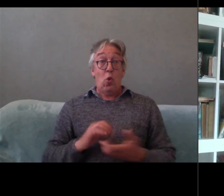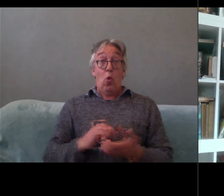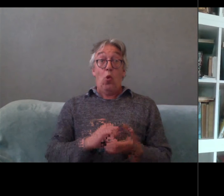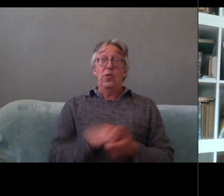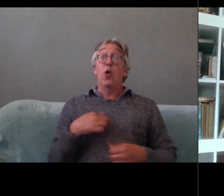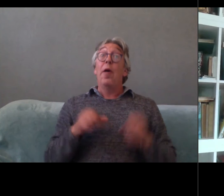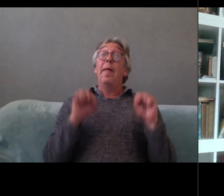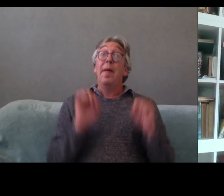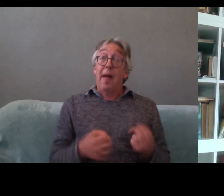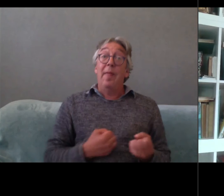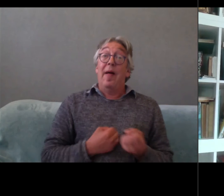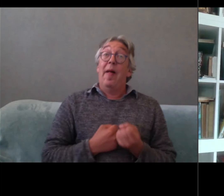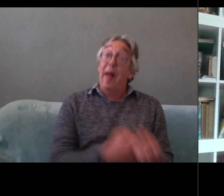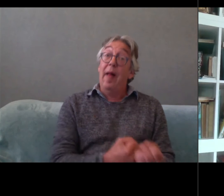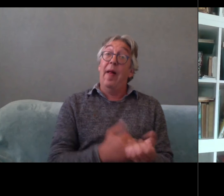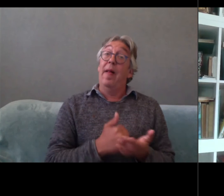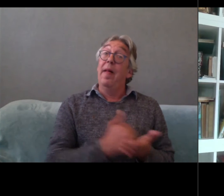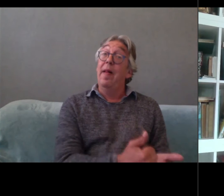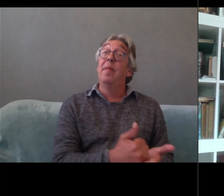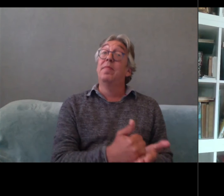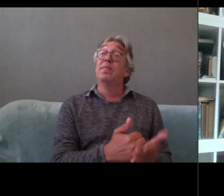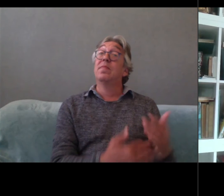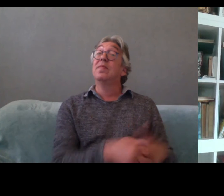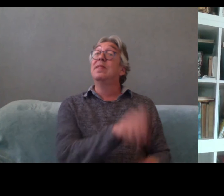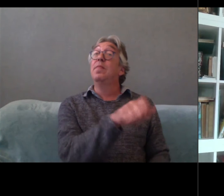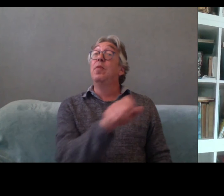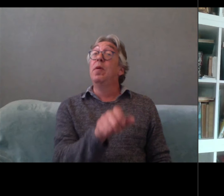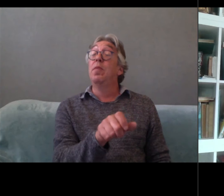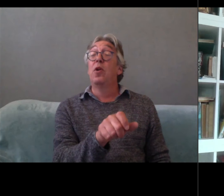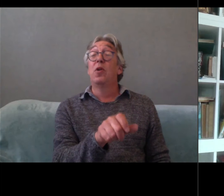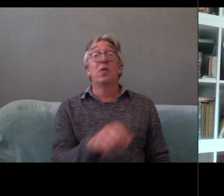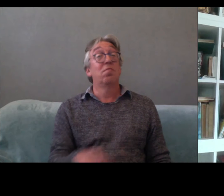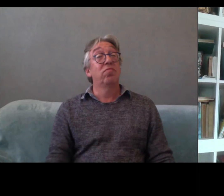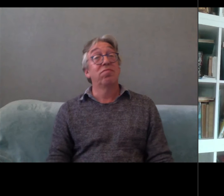by trying to change the services, for example